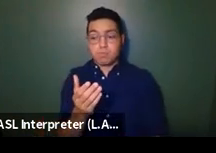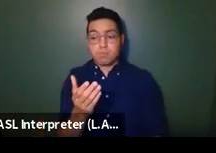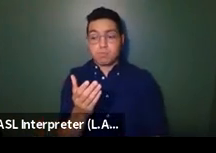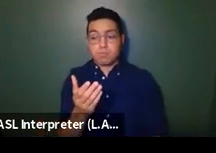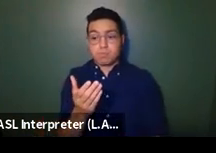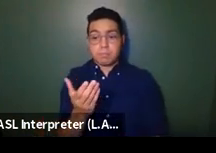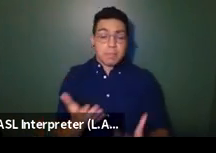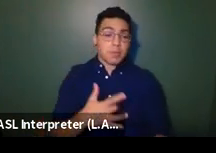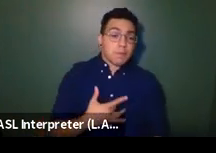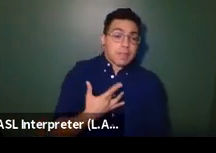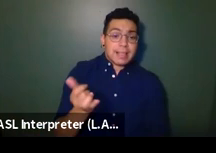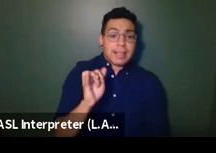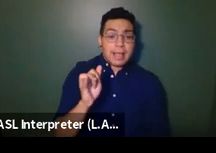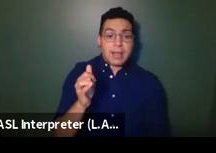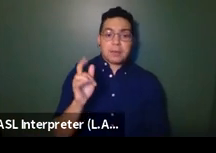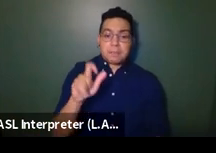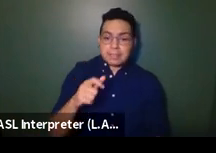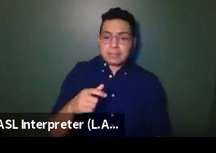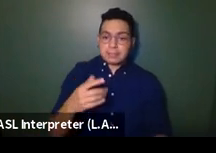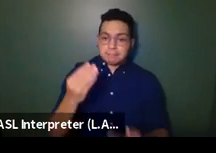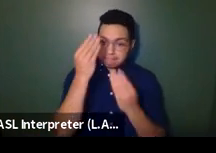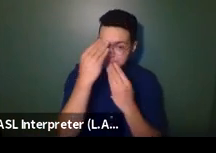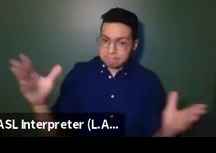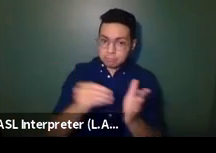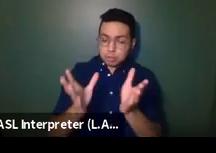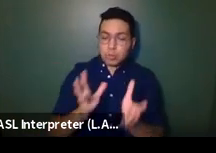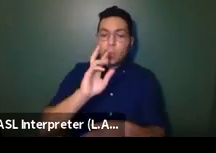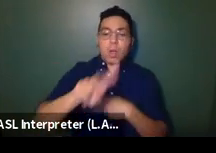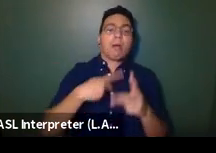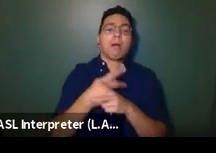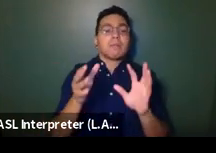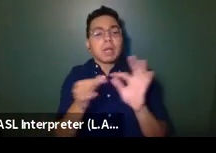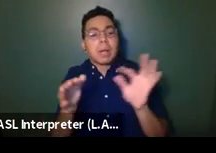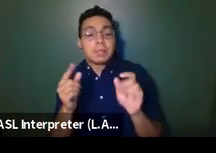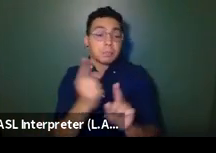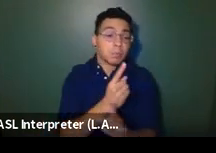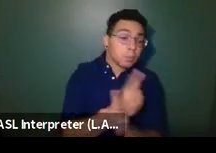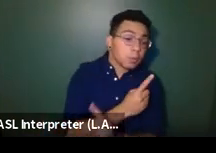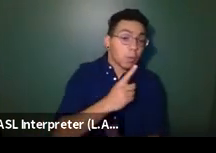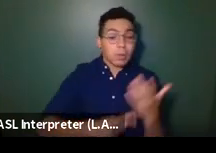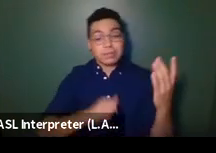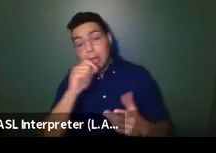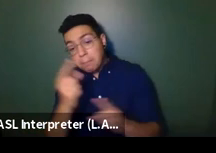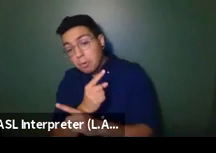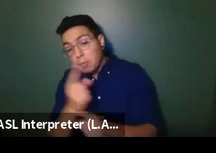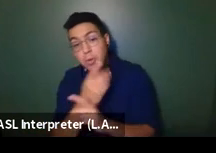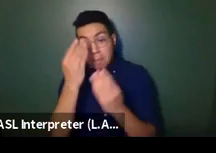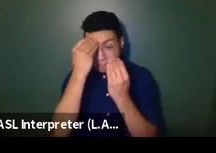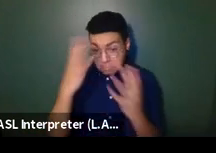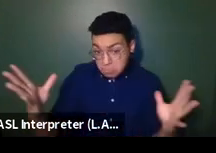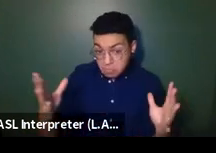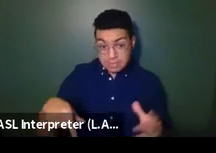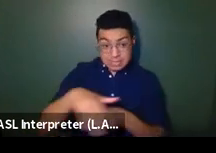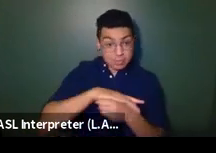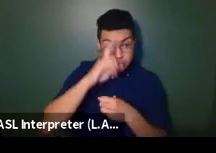ESD 189 - Amy Colburn: Need to have that conversation with students about what kind of comments are appropriate. What's may be inappropriate is this this basis to chat with your friends or